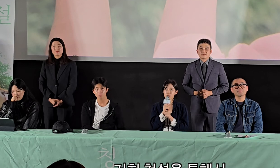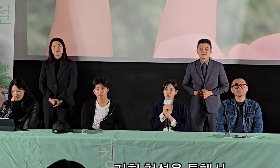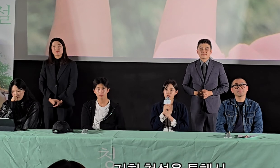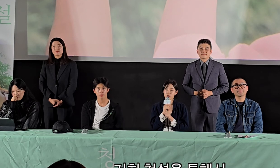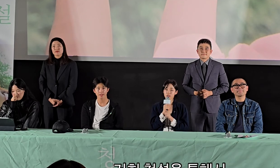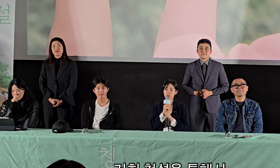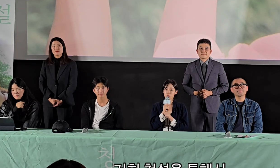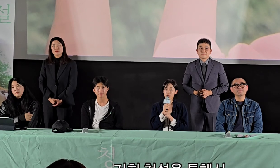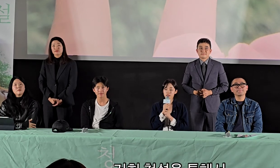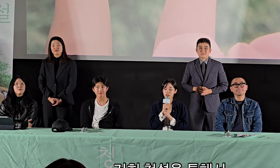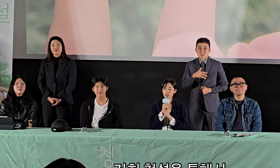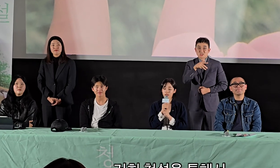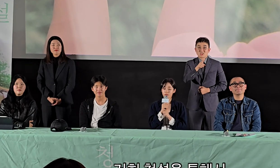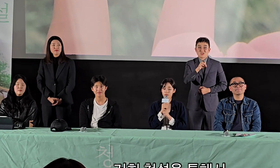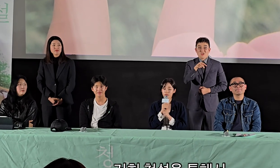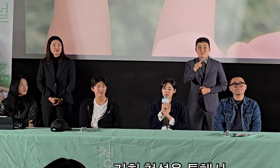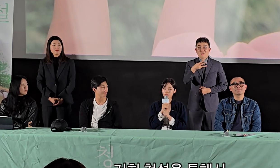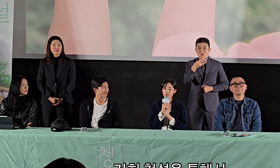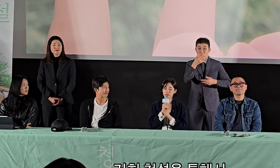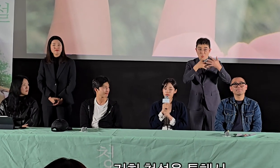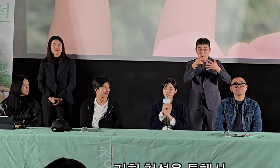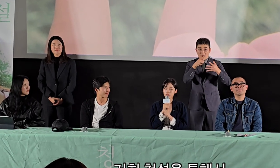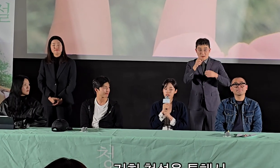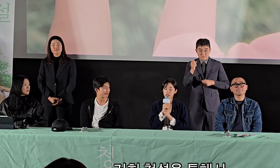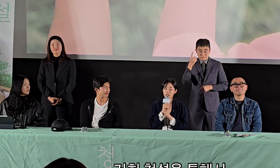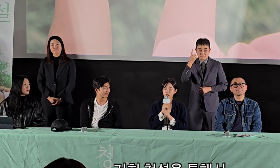Through our Cheongseol,